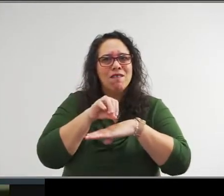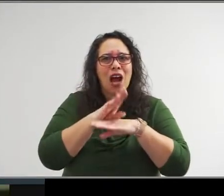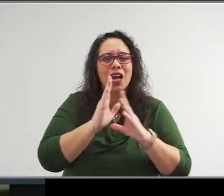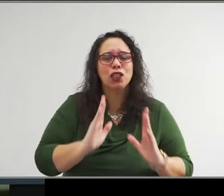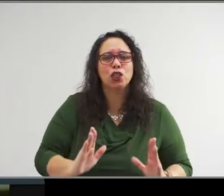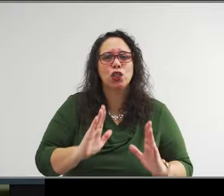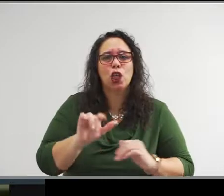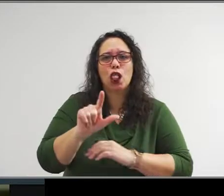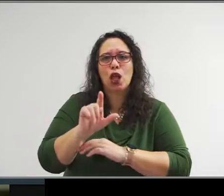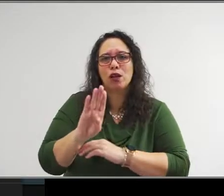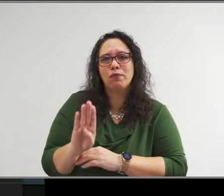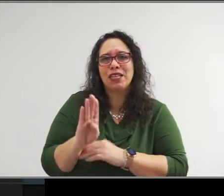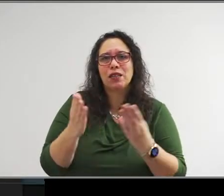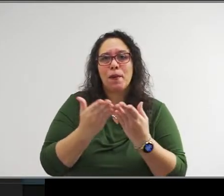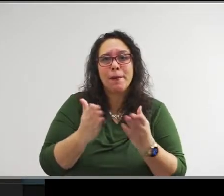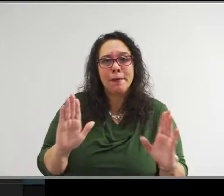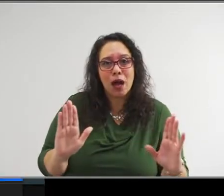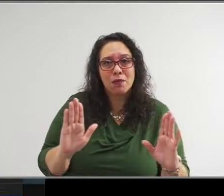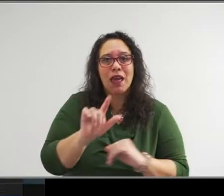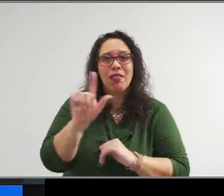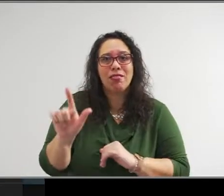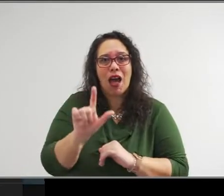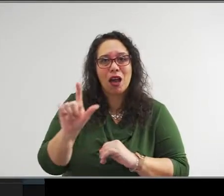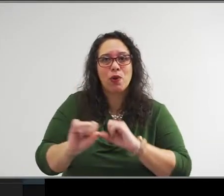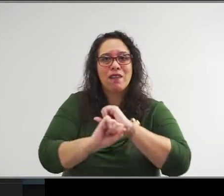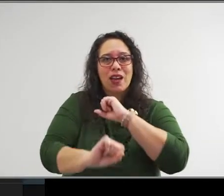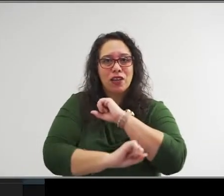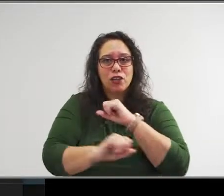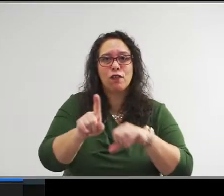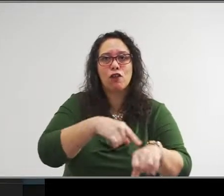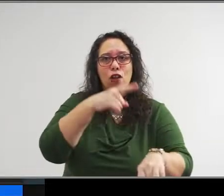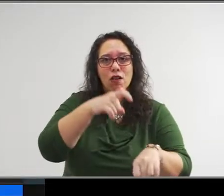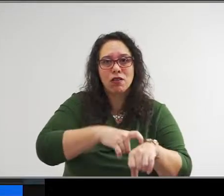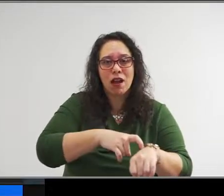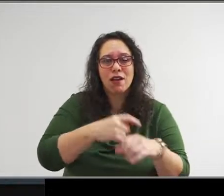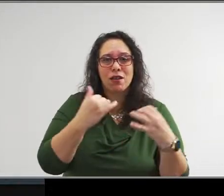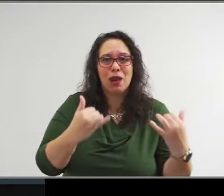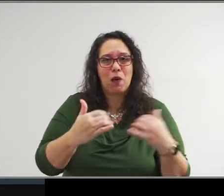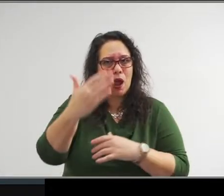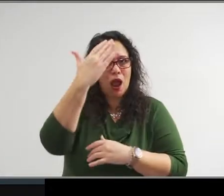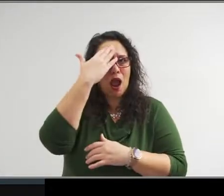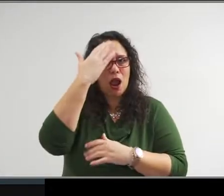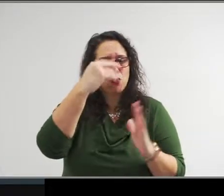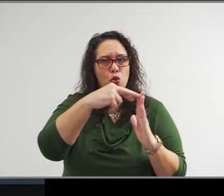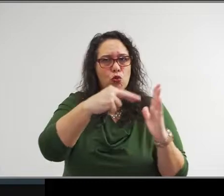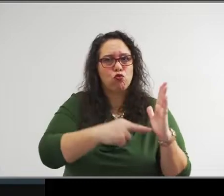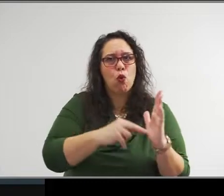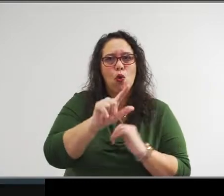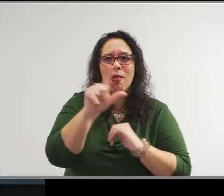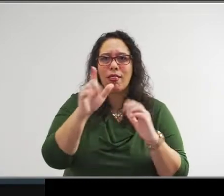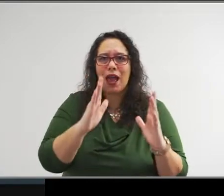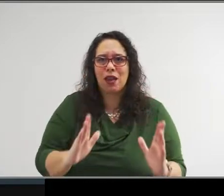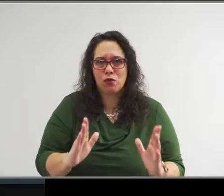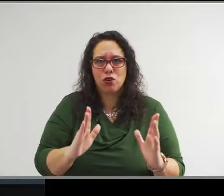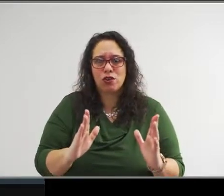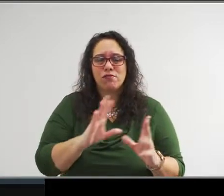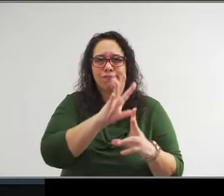for a long time now and I certainly know the role that librarians play in the education of our students.